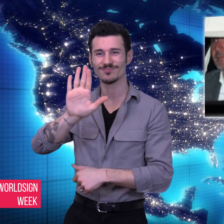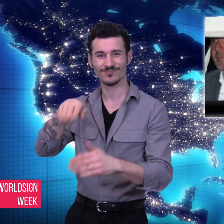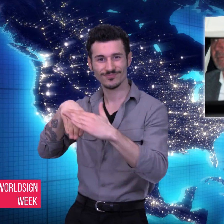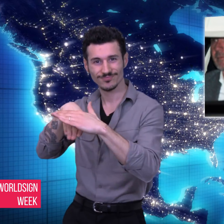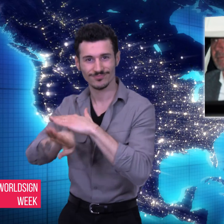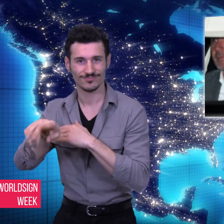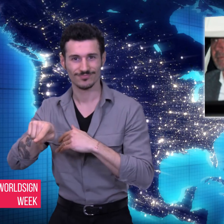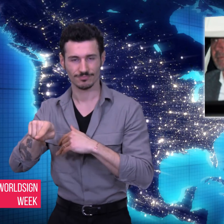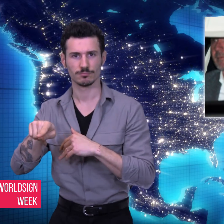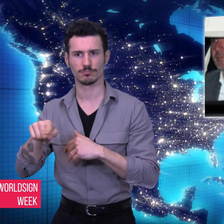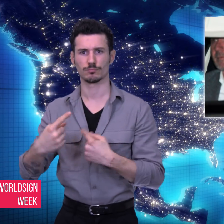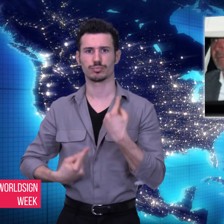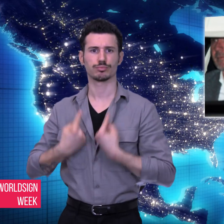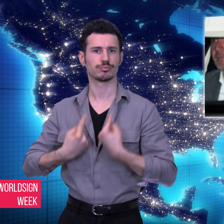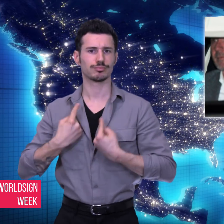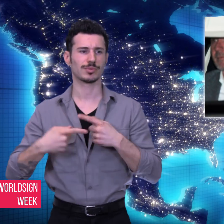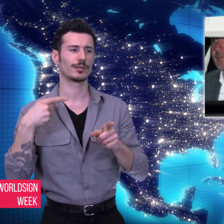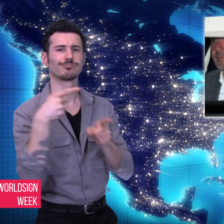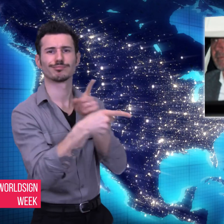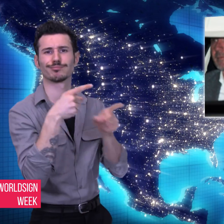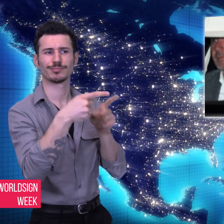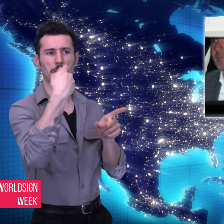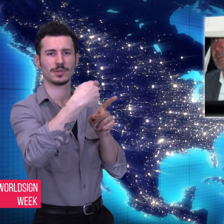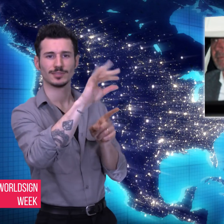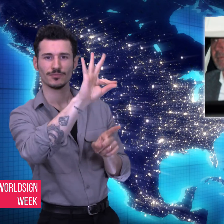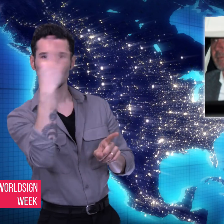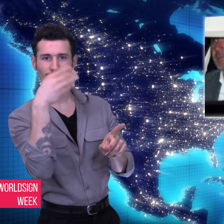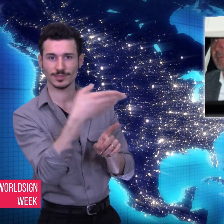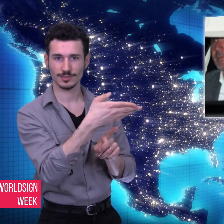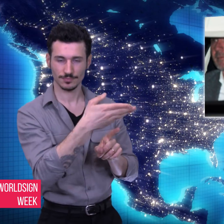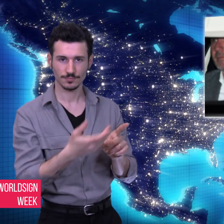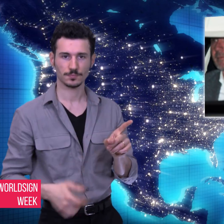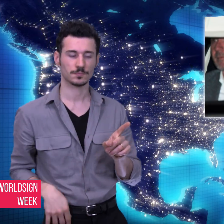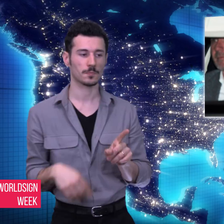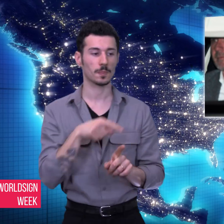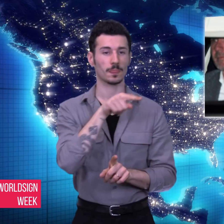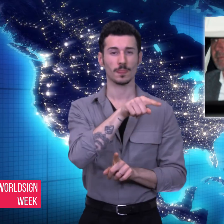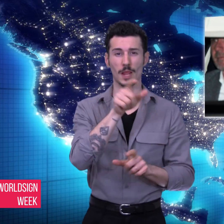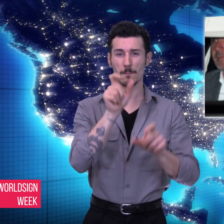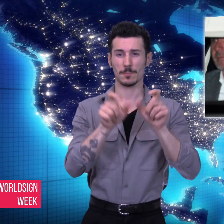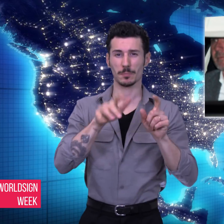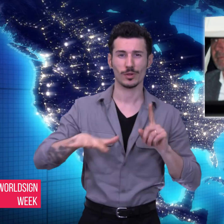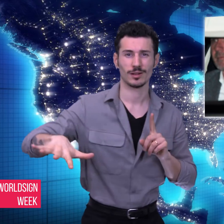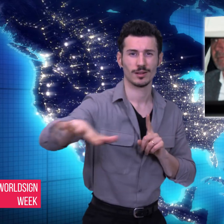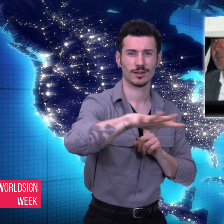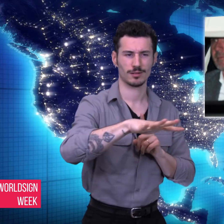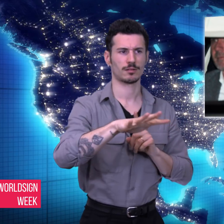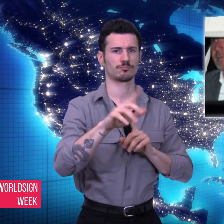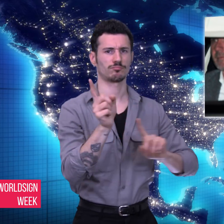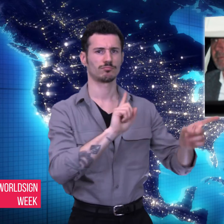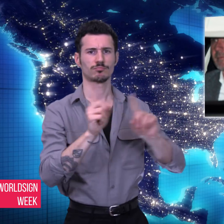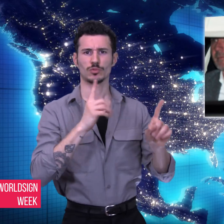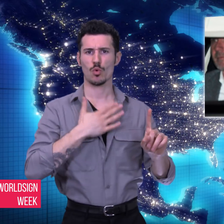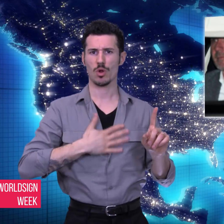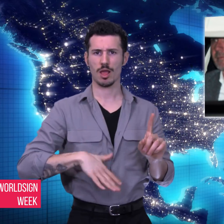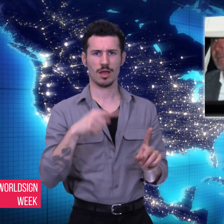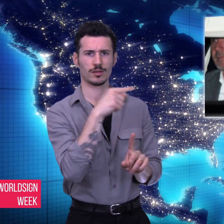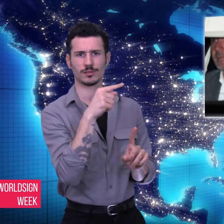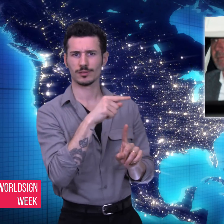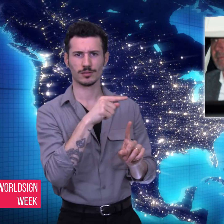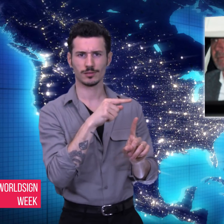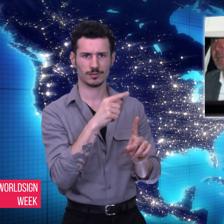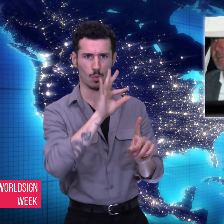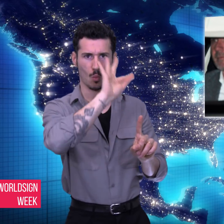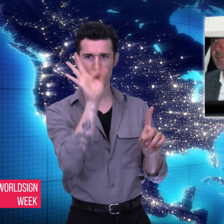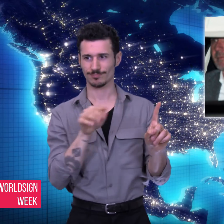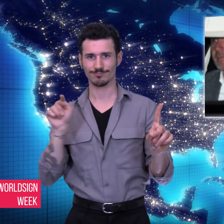Sarkozy blamed these allegations for not winning bid